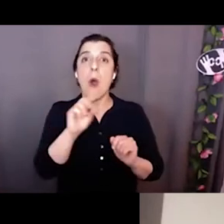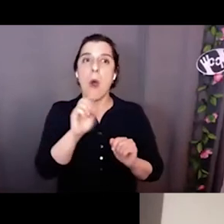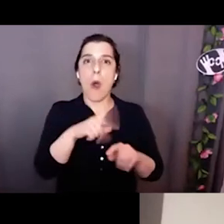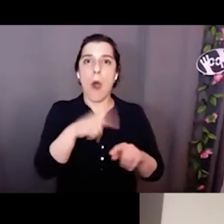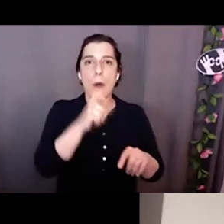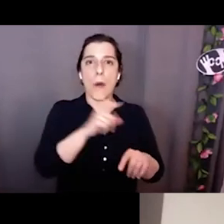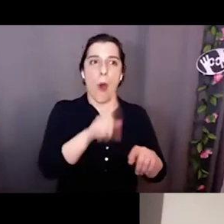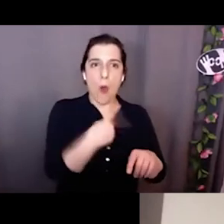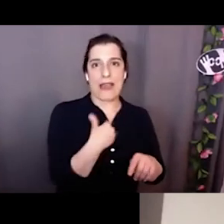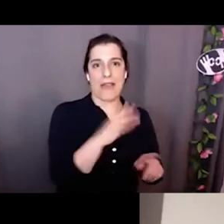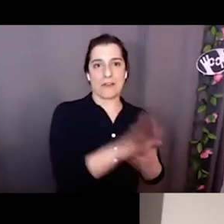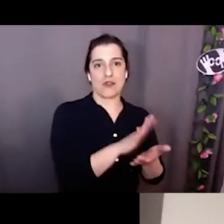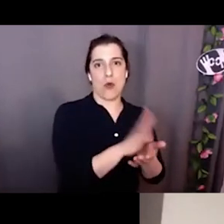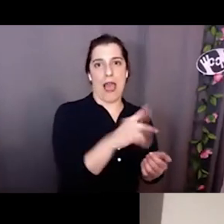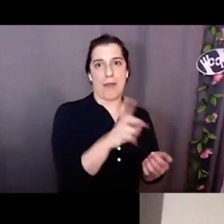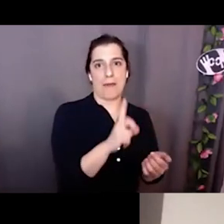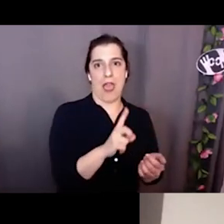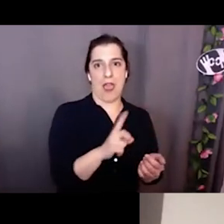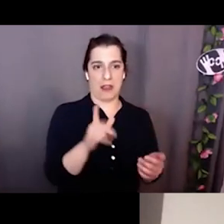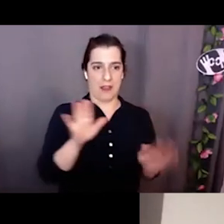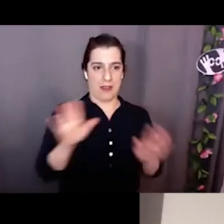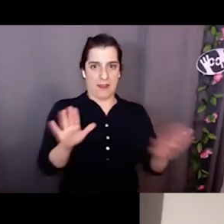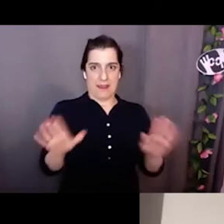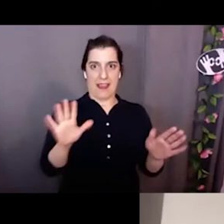What kind of privacy issues are raised to because of their access or lack of